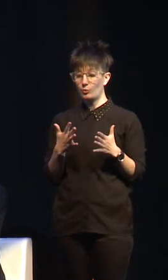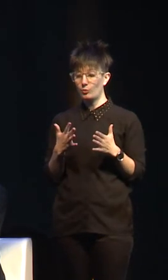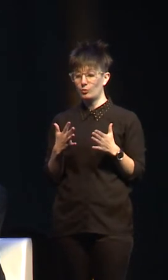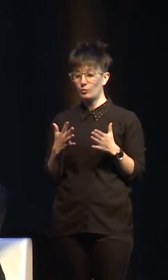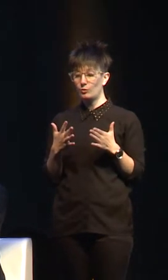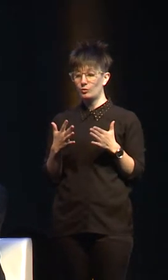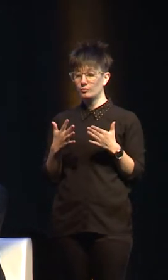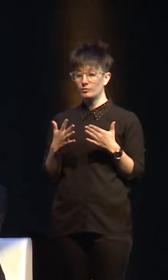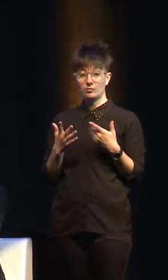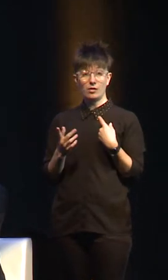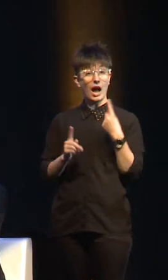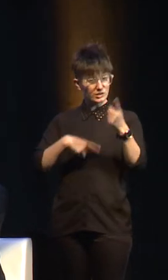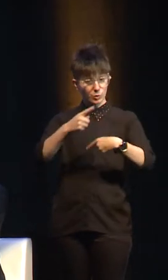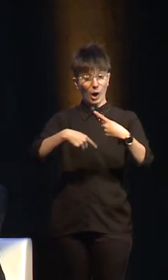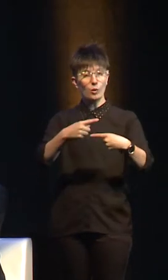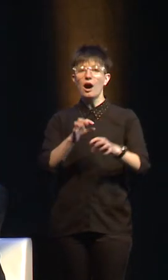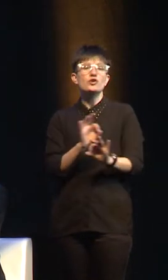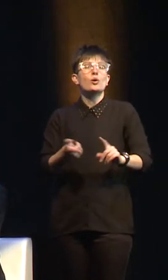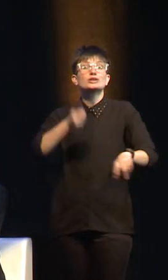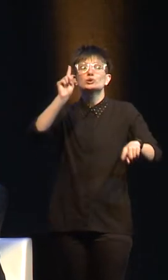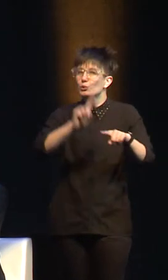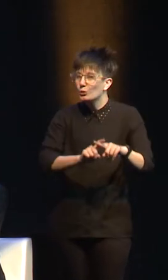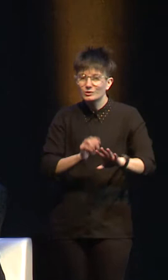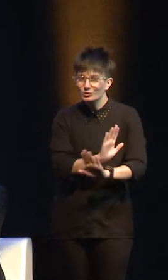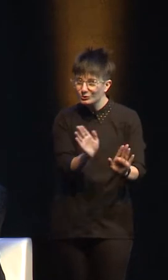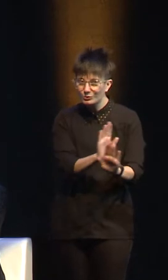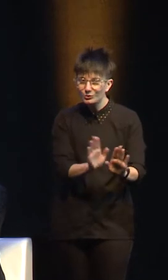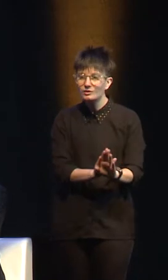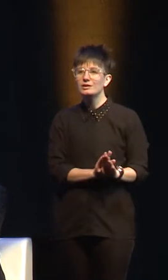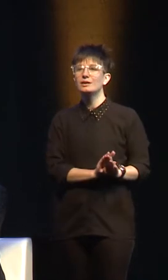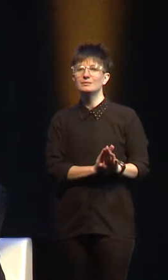this is no excuse for not doing anything that we're doing, what I’m saying is how we do